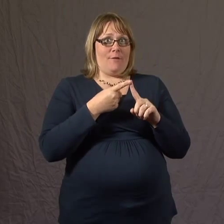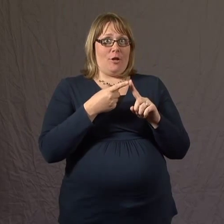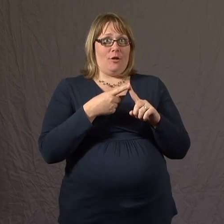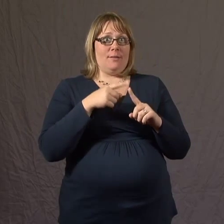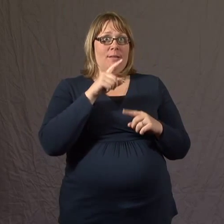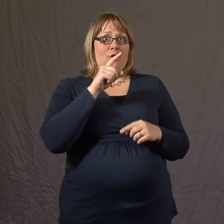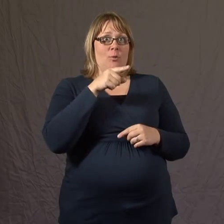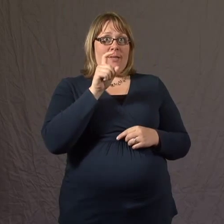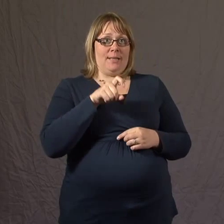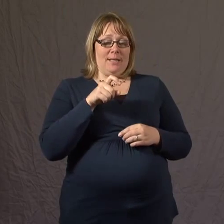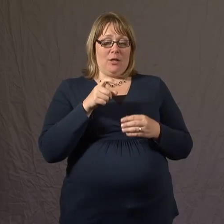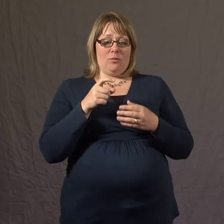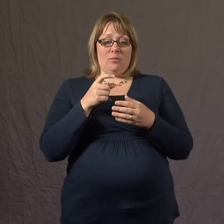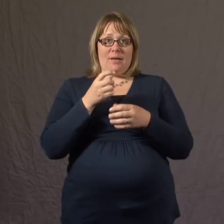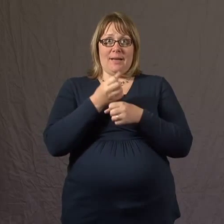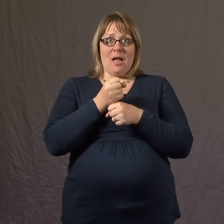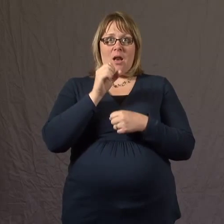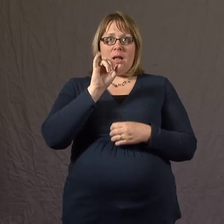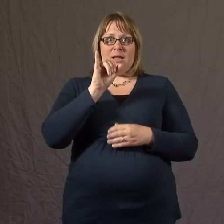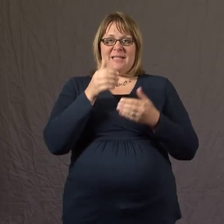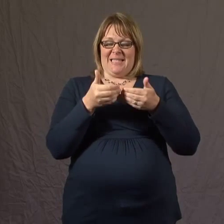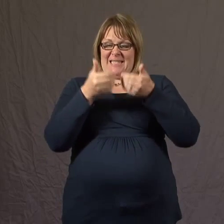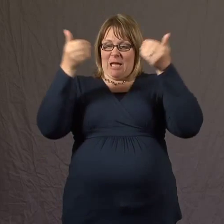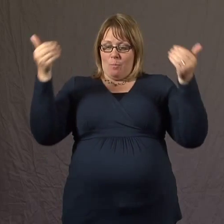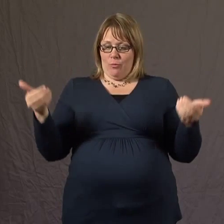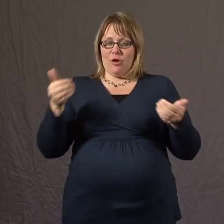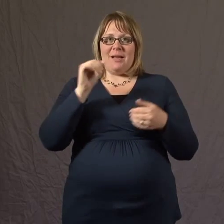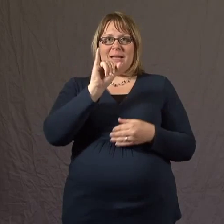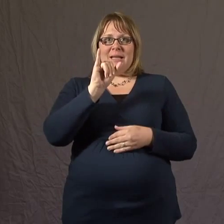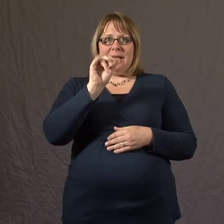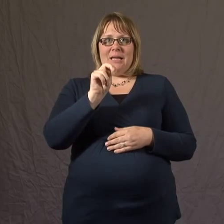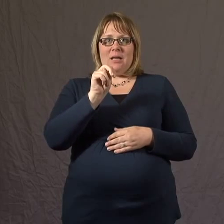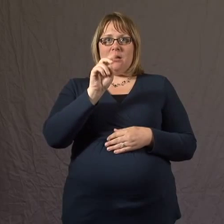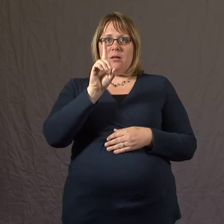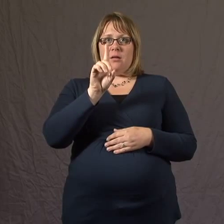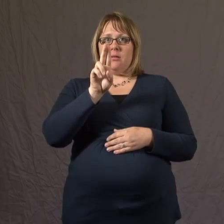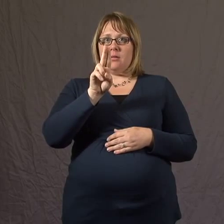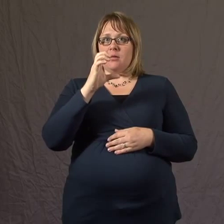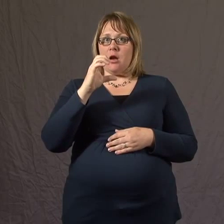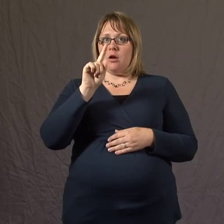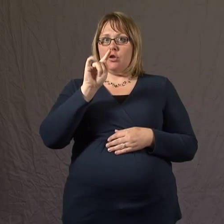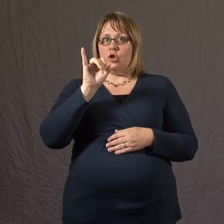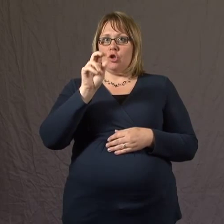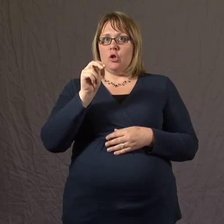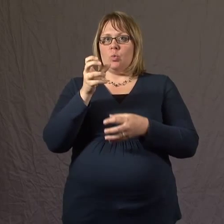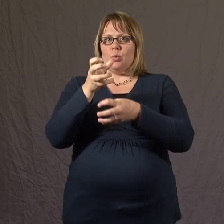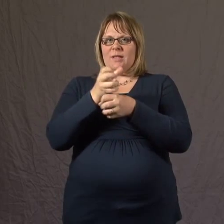Now testing this system is more complex.